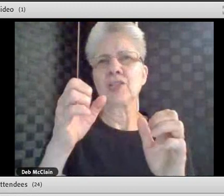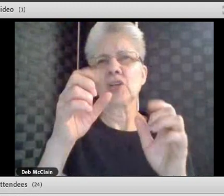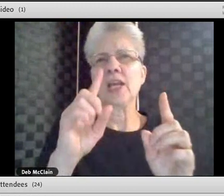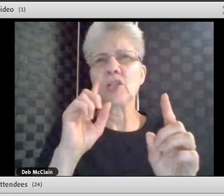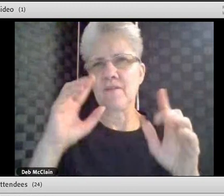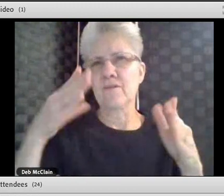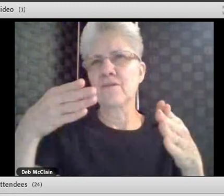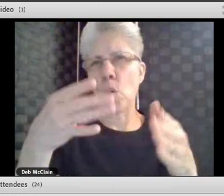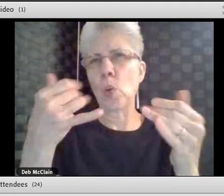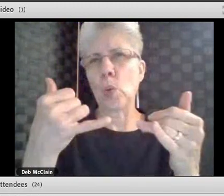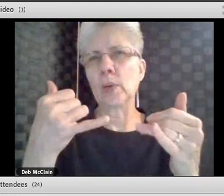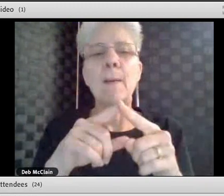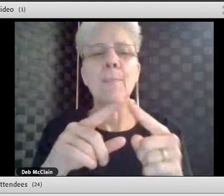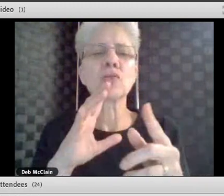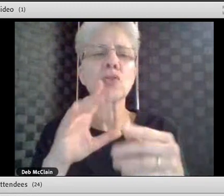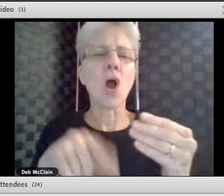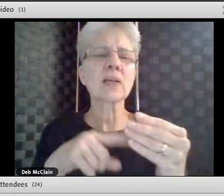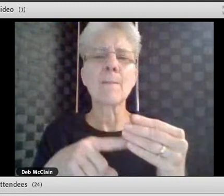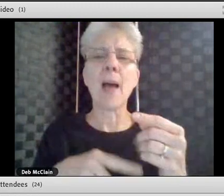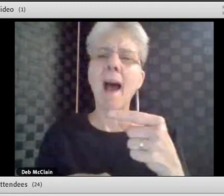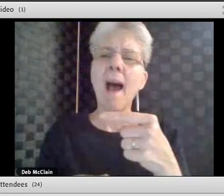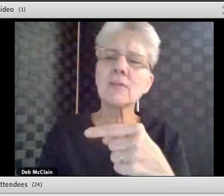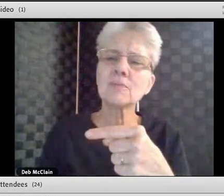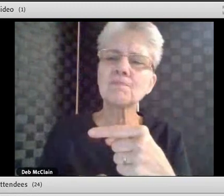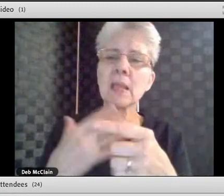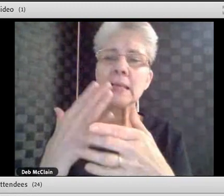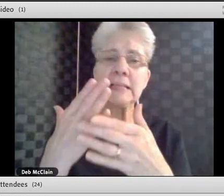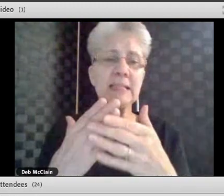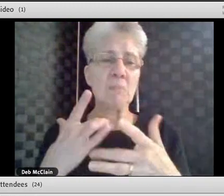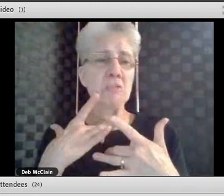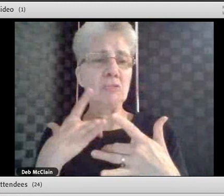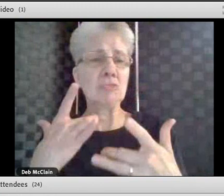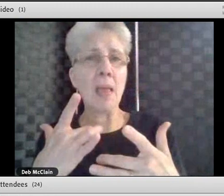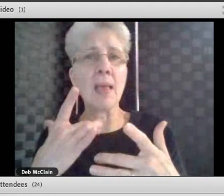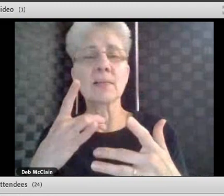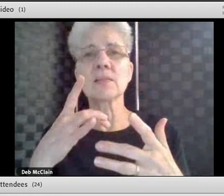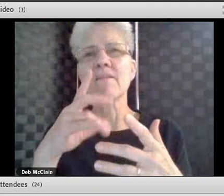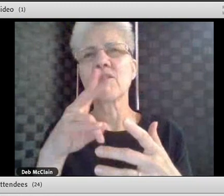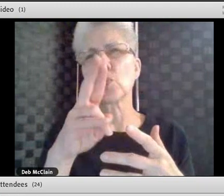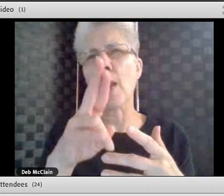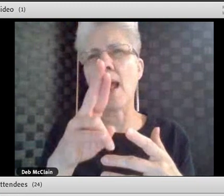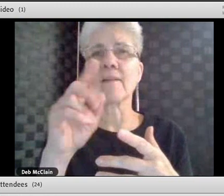but it just talks about some of the trends, you know, for virtual reality in libraries, and of course